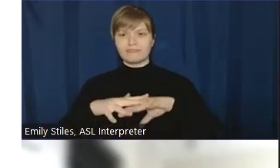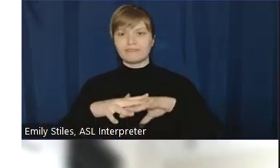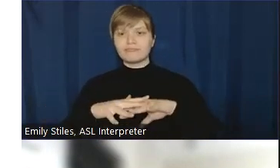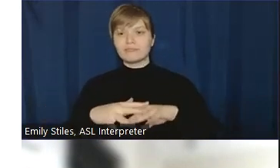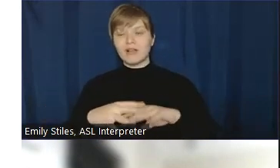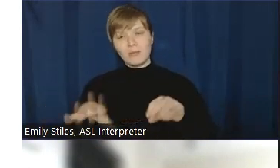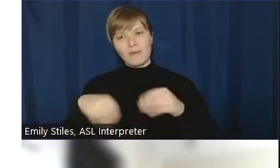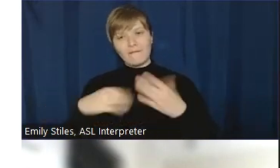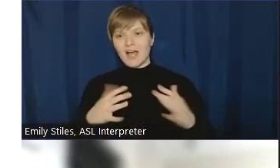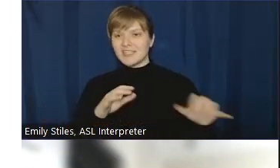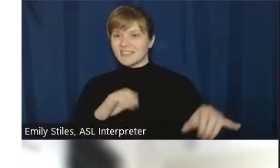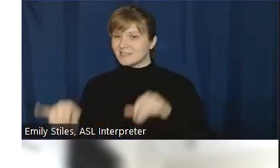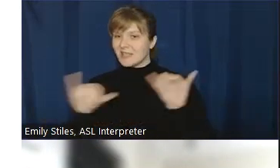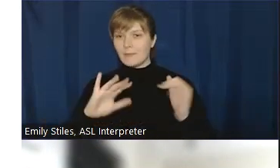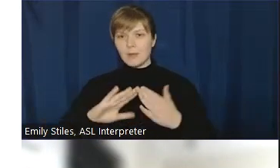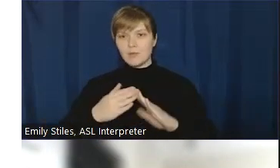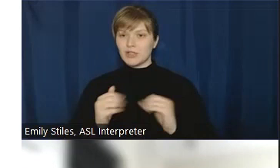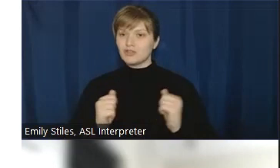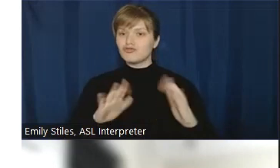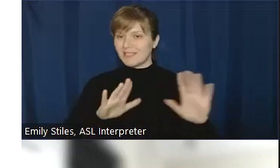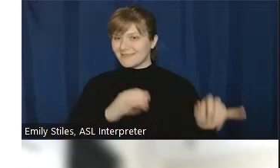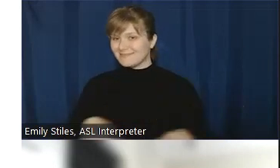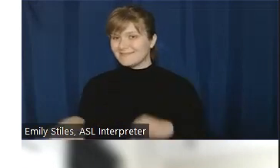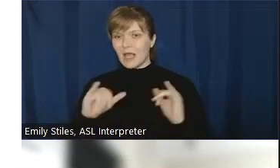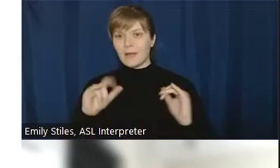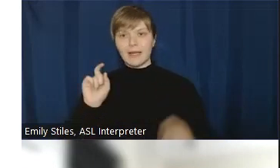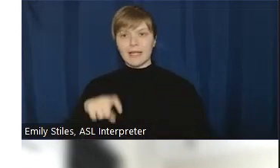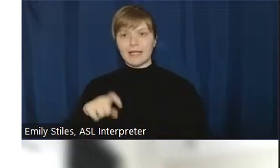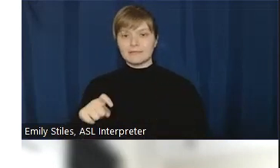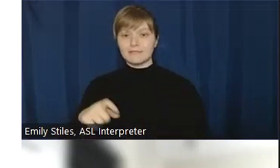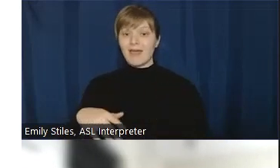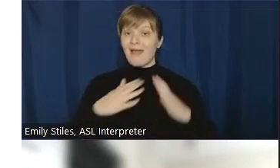To address the need for transportation and housing stability for people with disabilities,